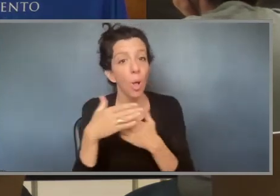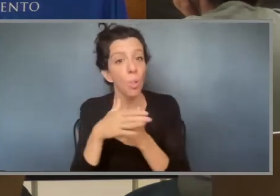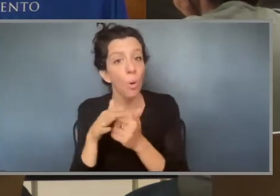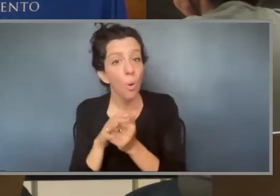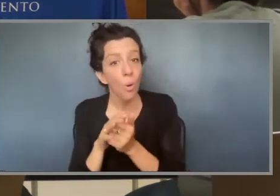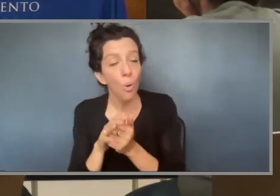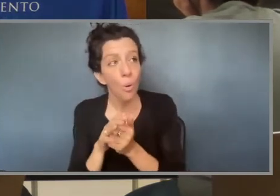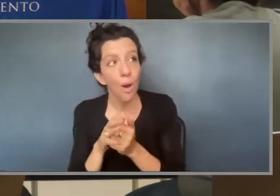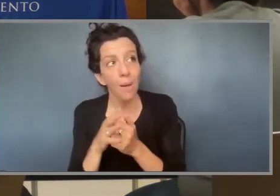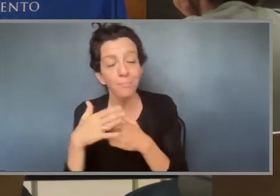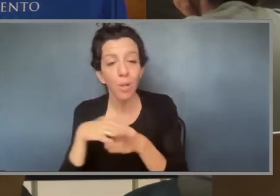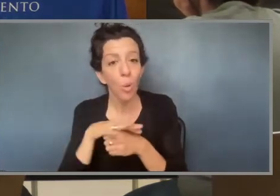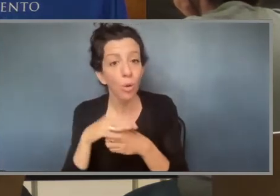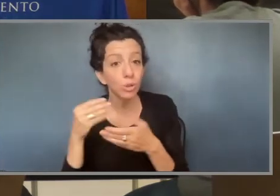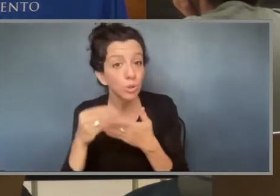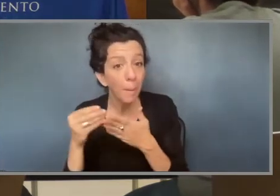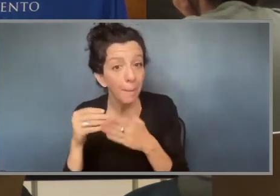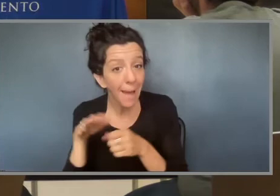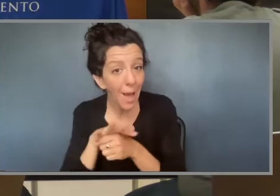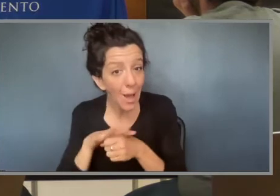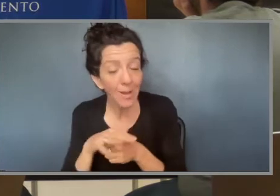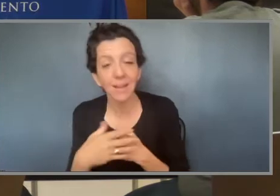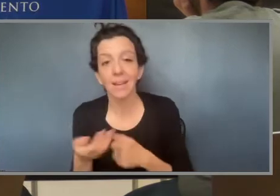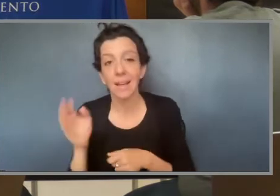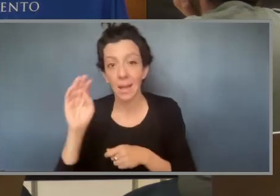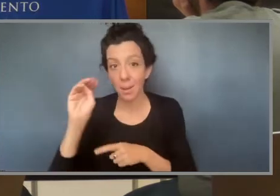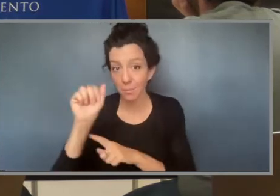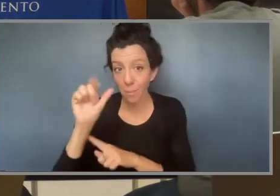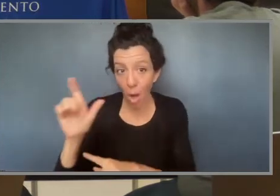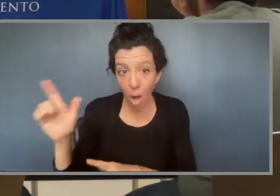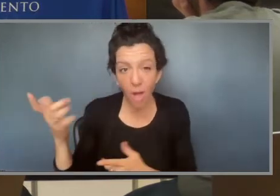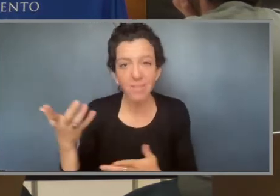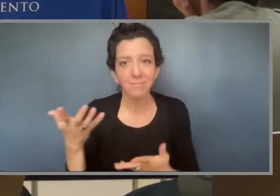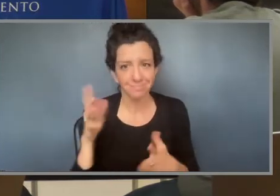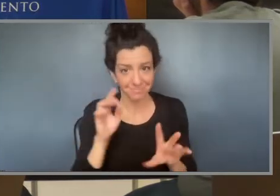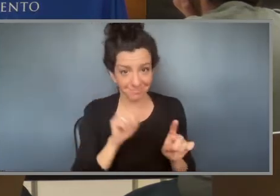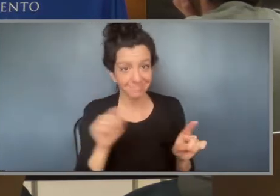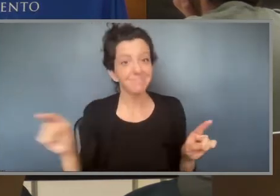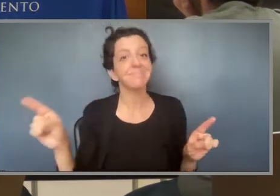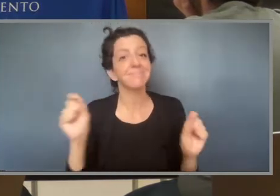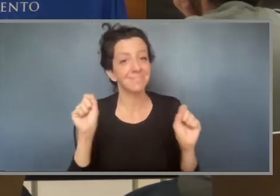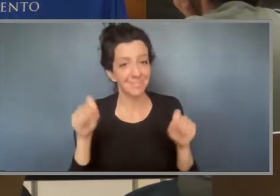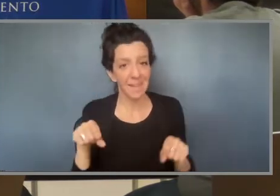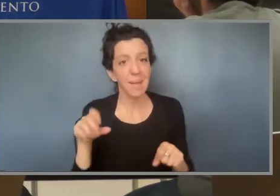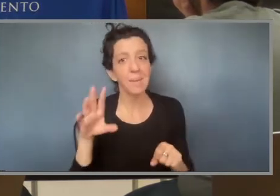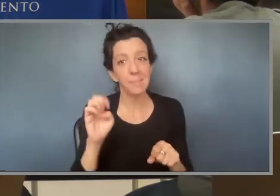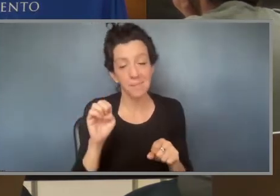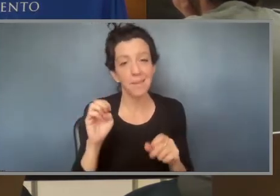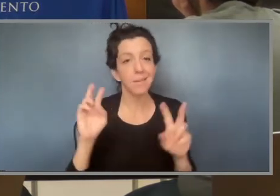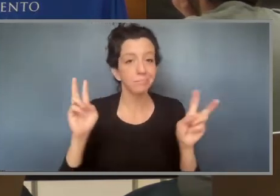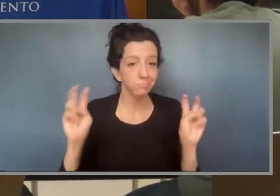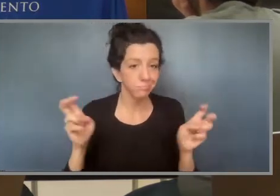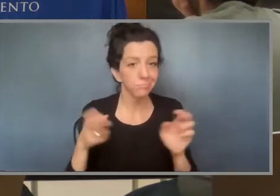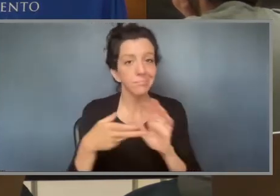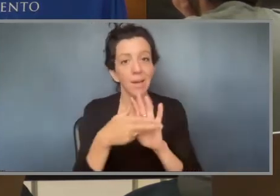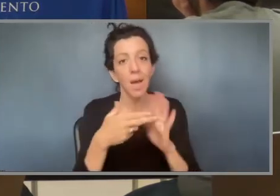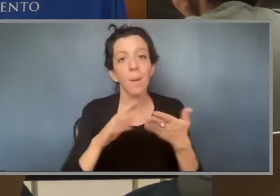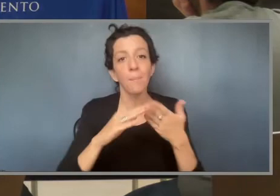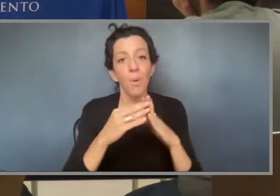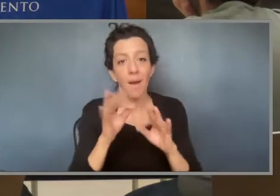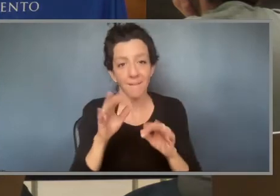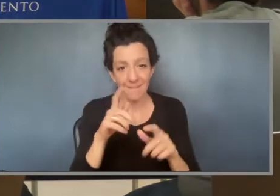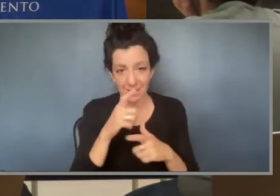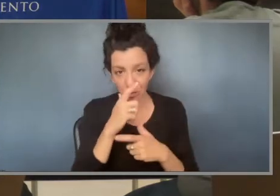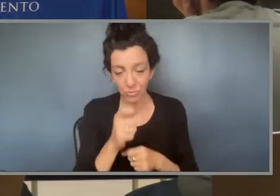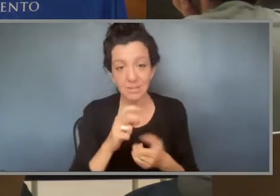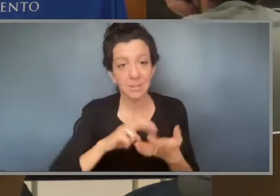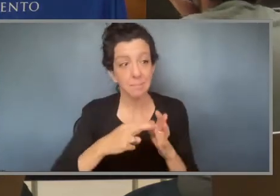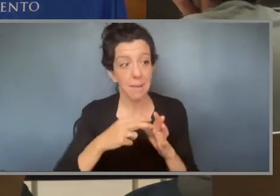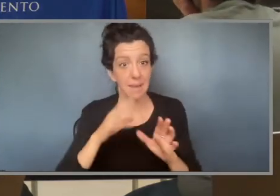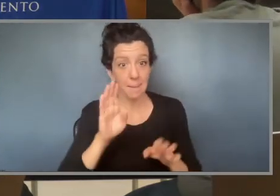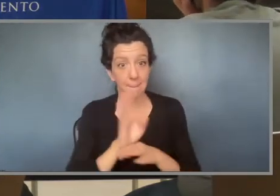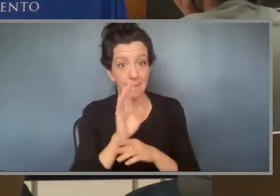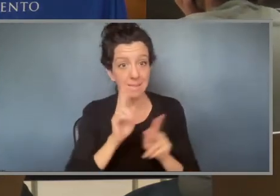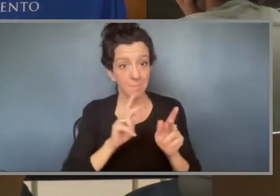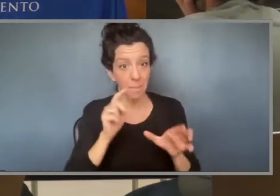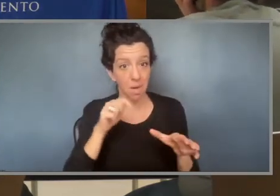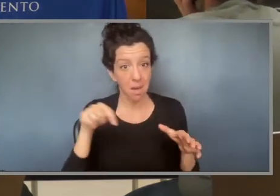Studio: Local local shopping areas a mall or something like that that's a that's a could be a community of interest, in